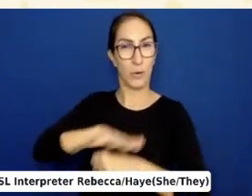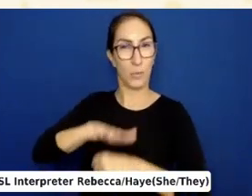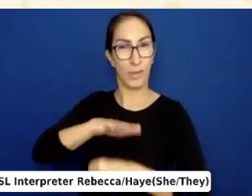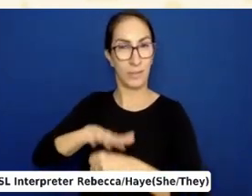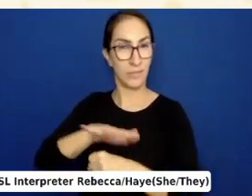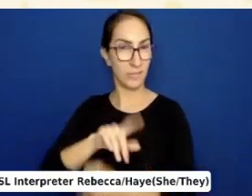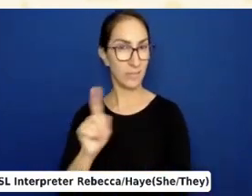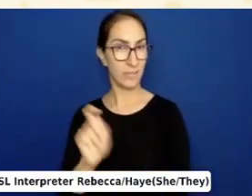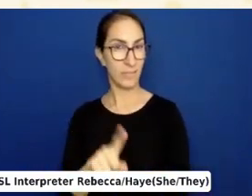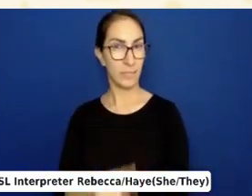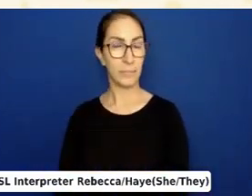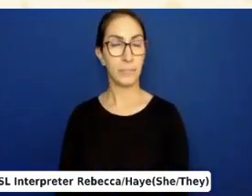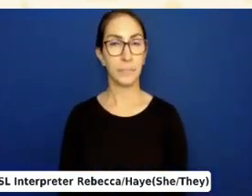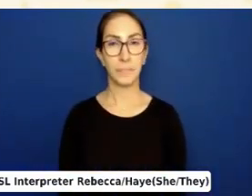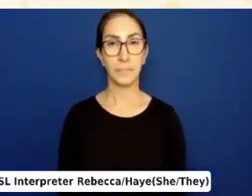Hmm. OK.